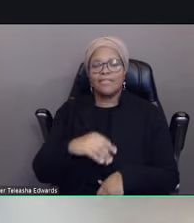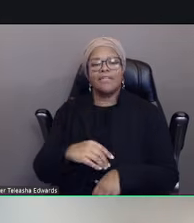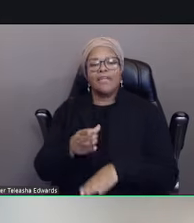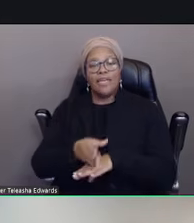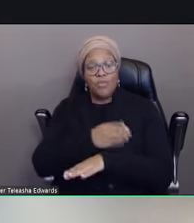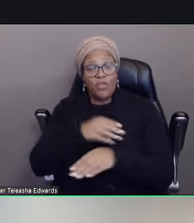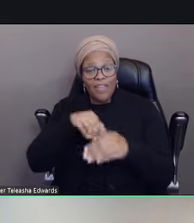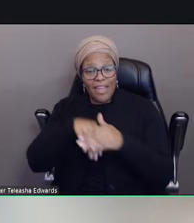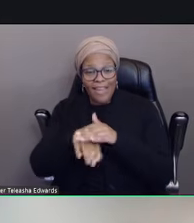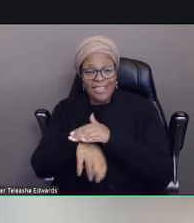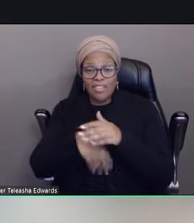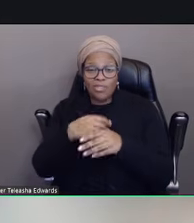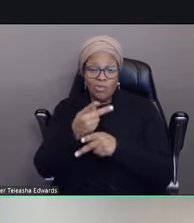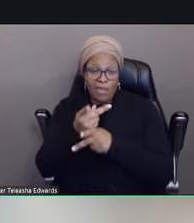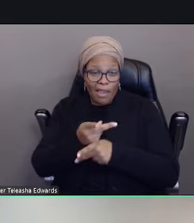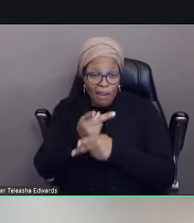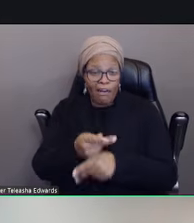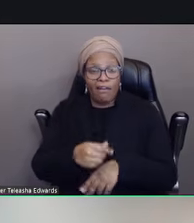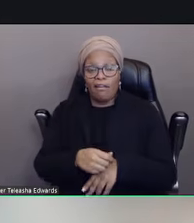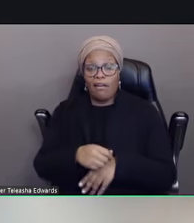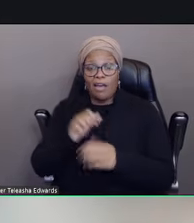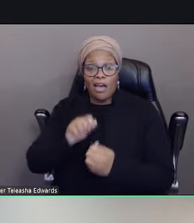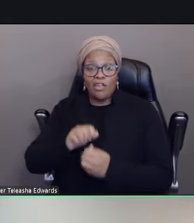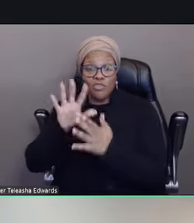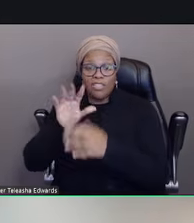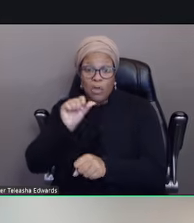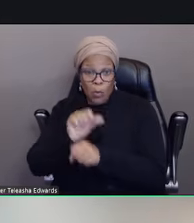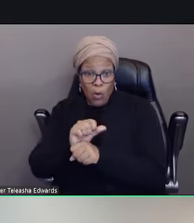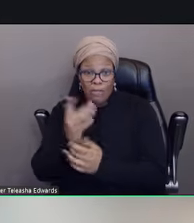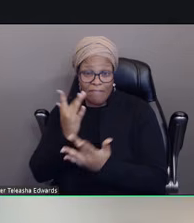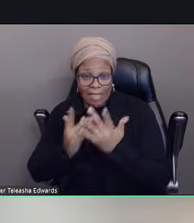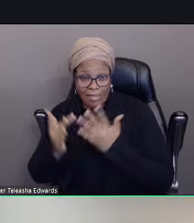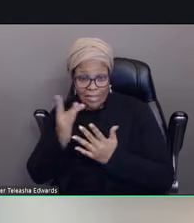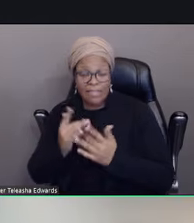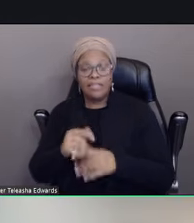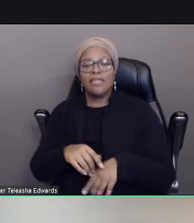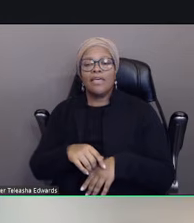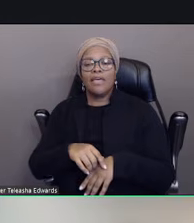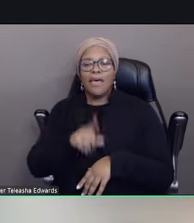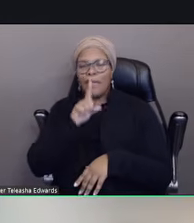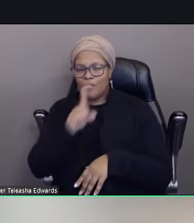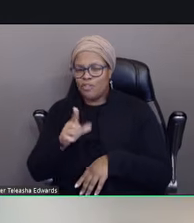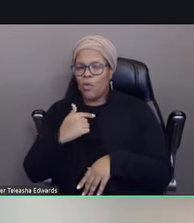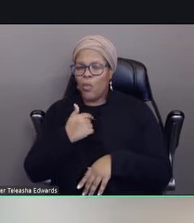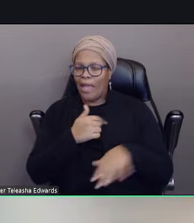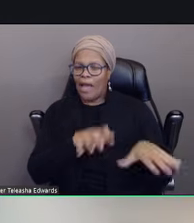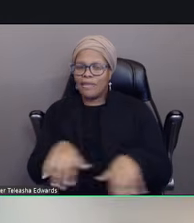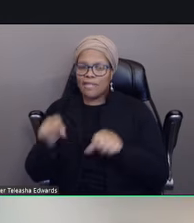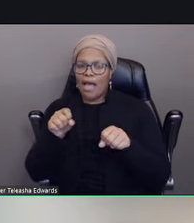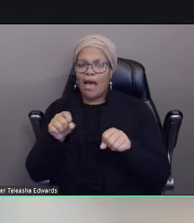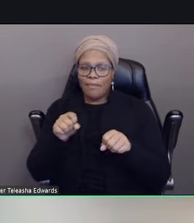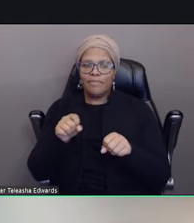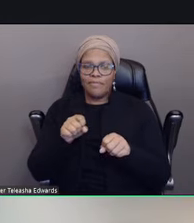workforce vacancies and making sure that we adopt uh various technologies in our delivery system.